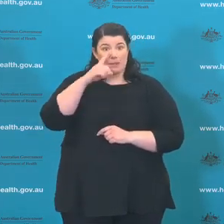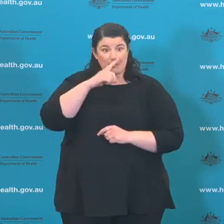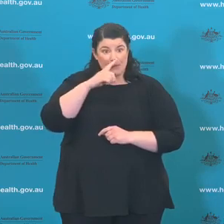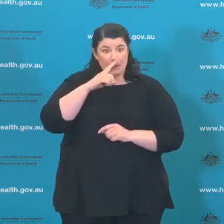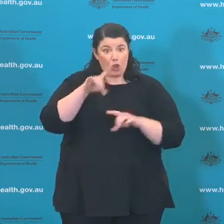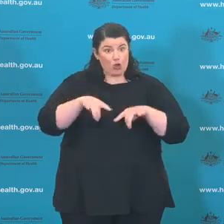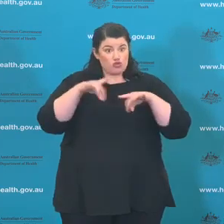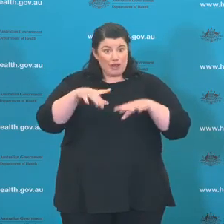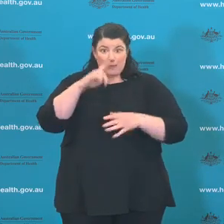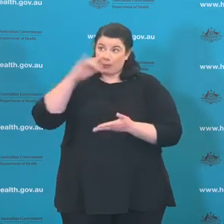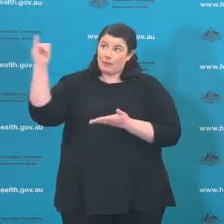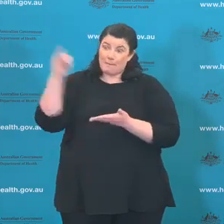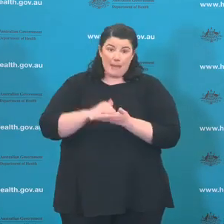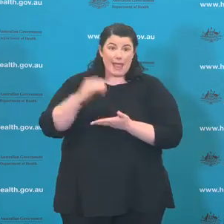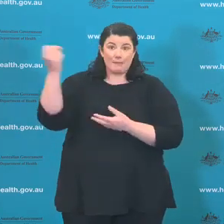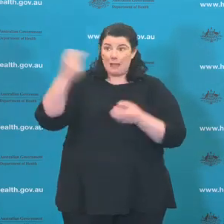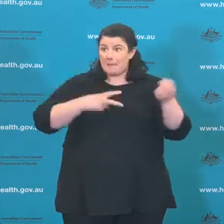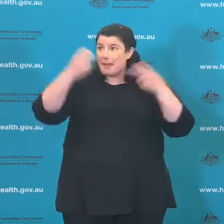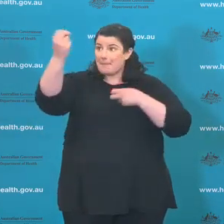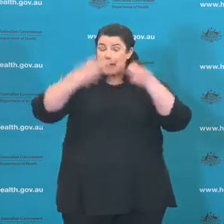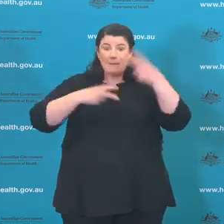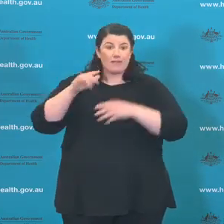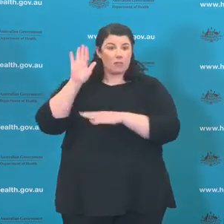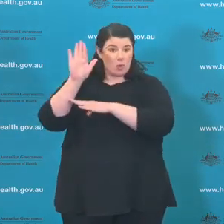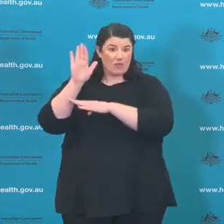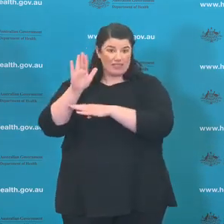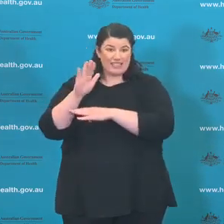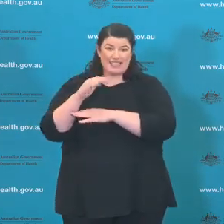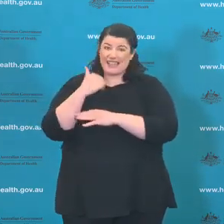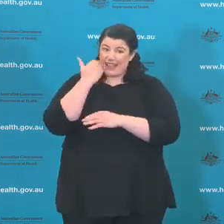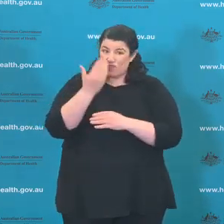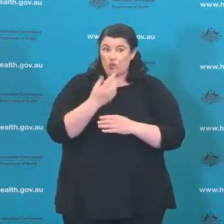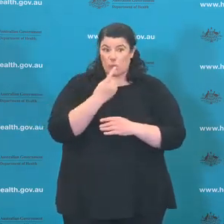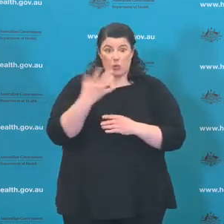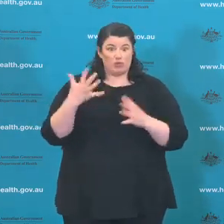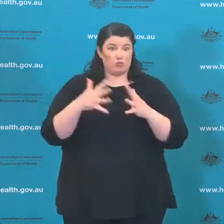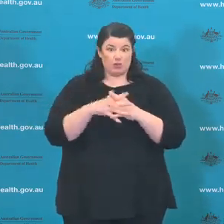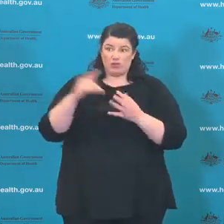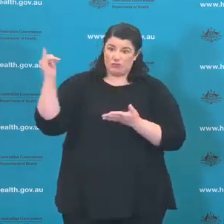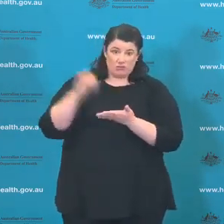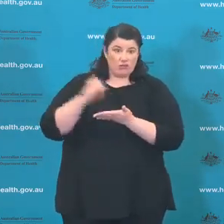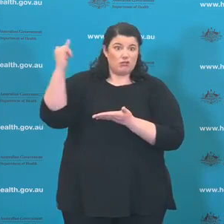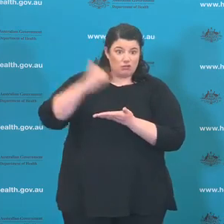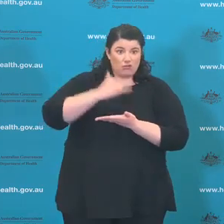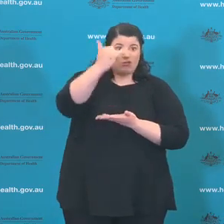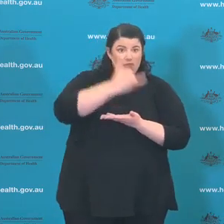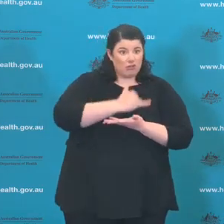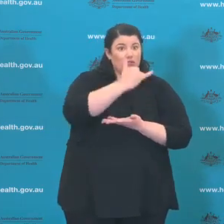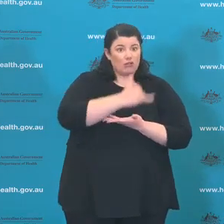returning to our shores every week. So, whilst these numbers are a little